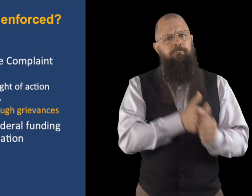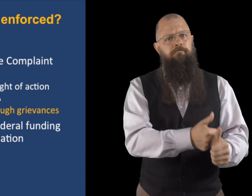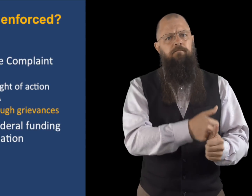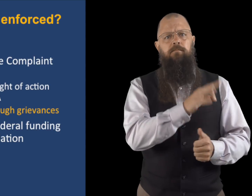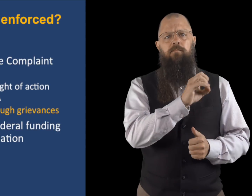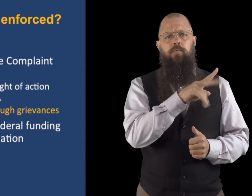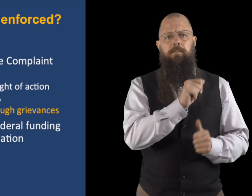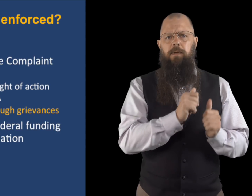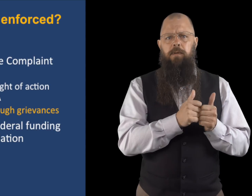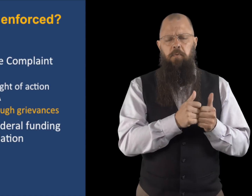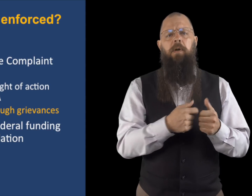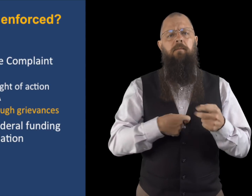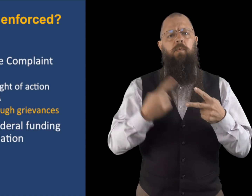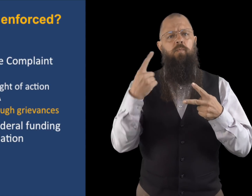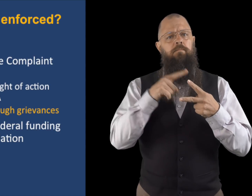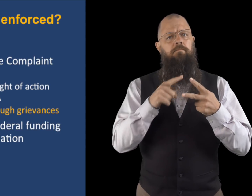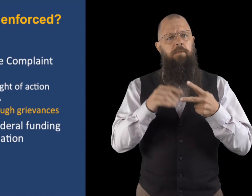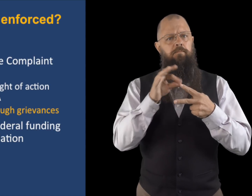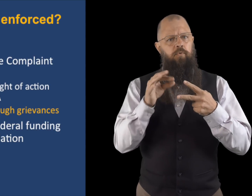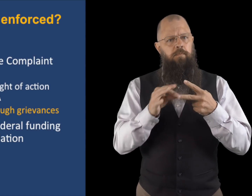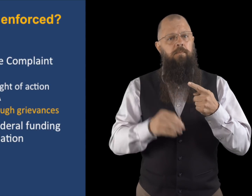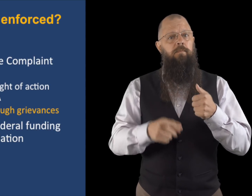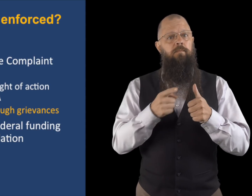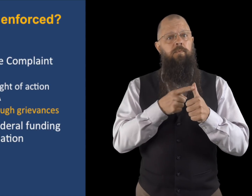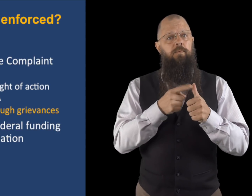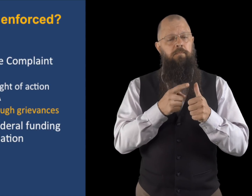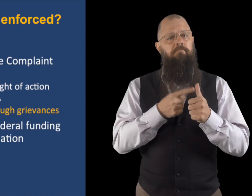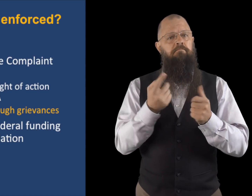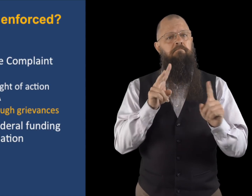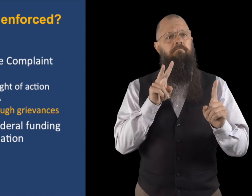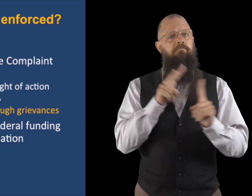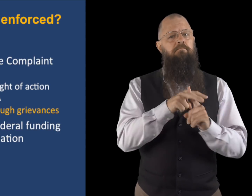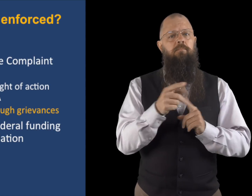students ensure that FERPA is being complied with? There are two possible